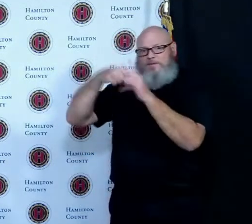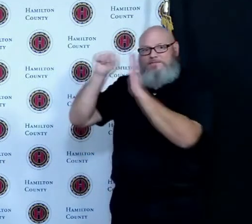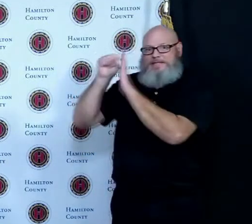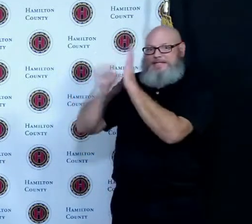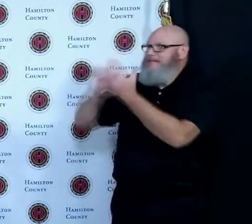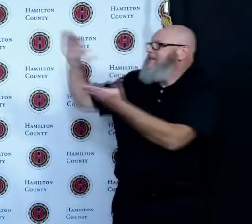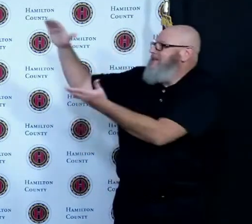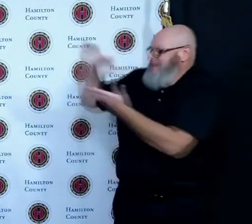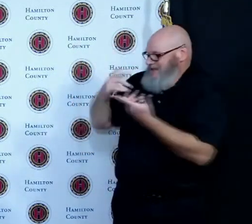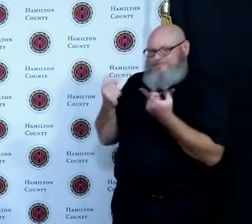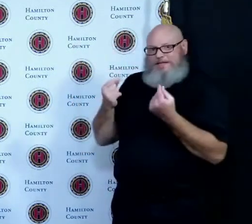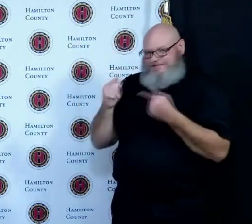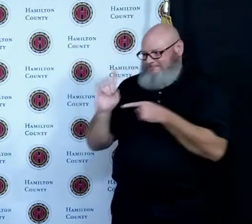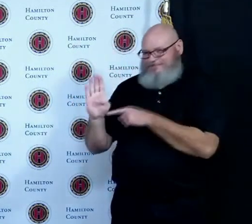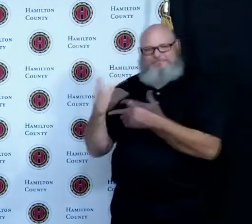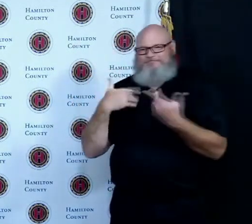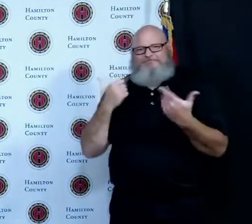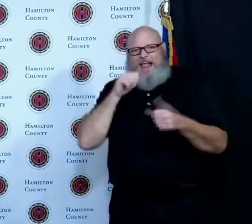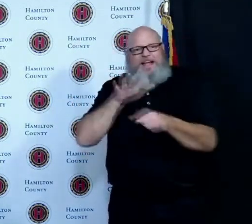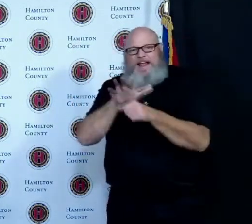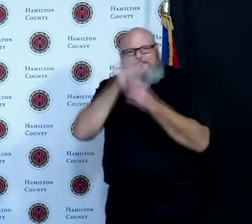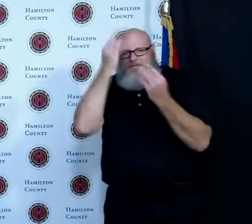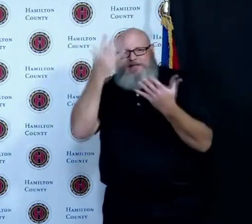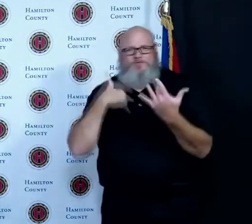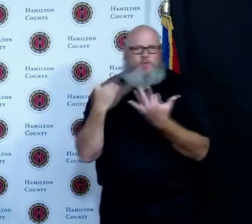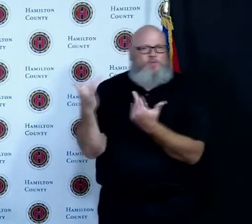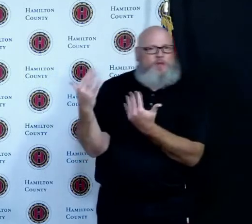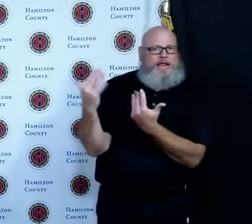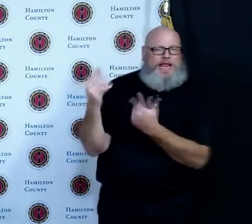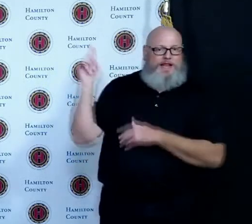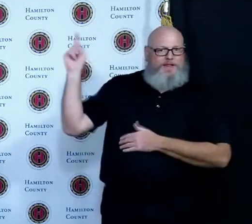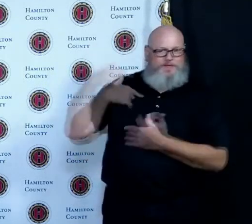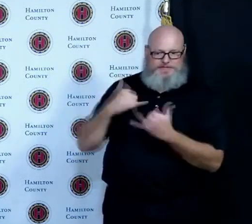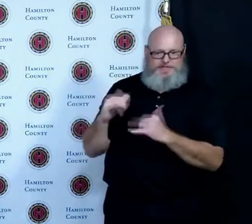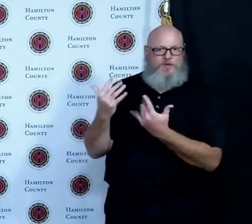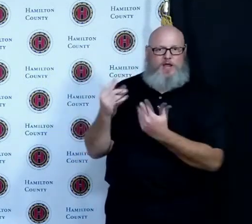people healthy while we wait to get enough vaccine to impact our community thank you